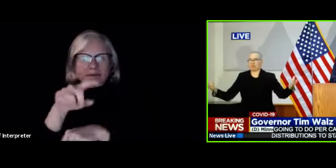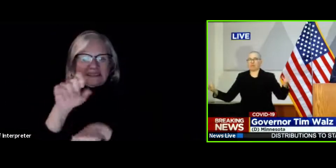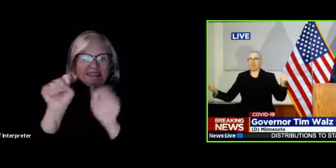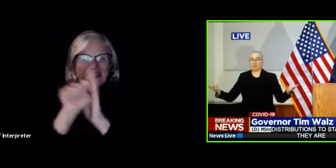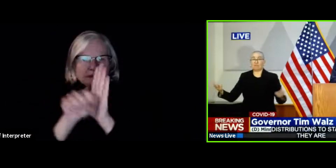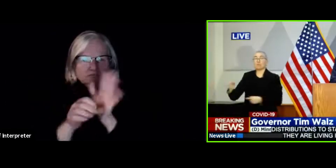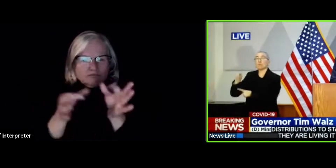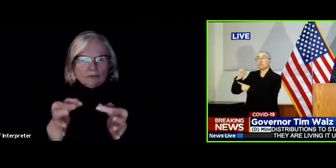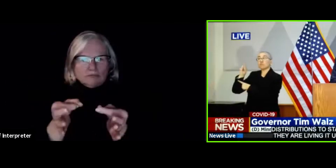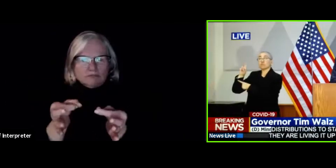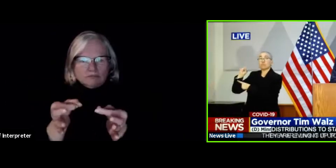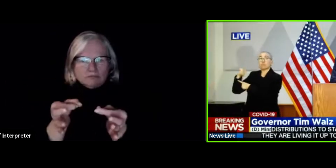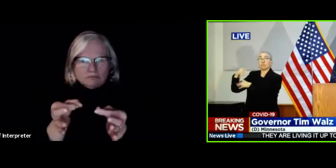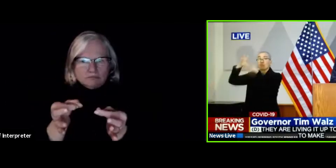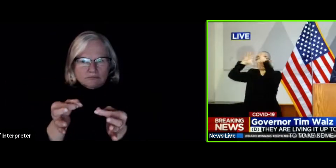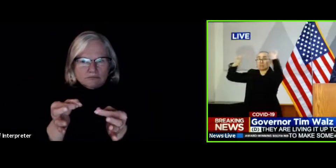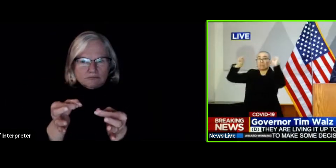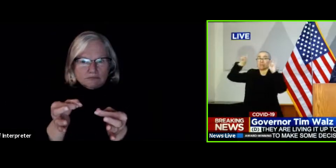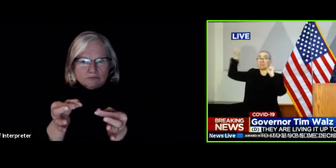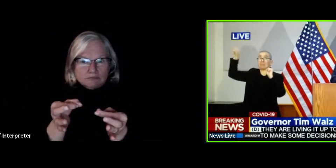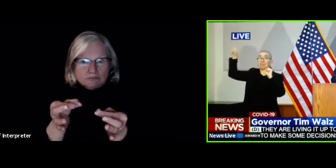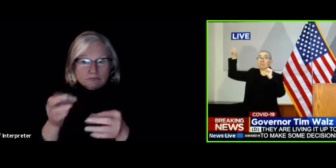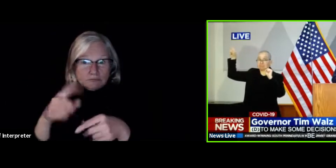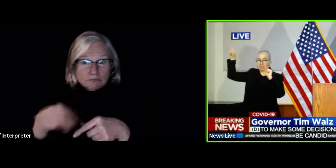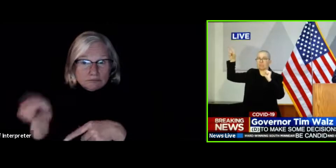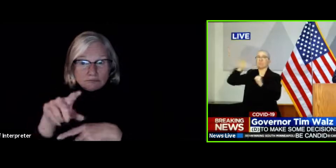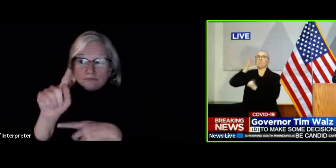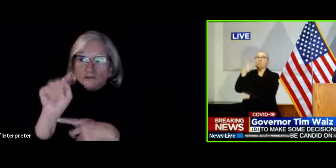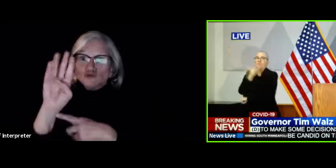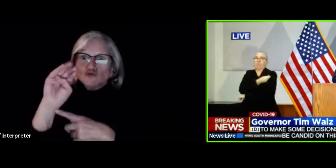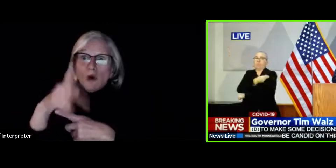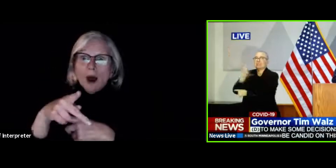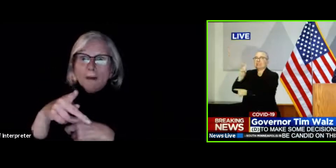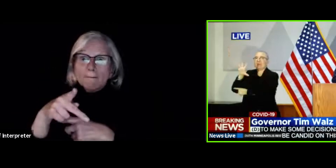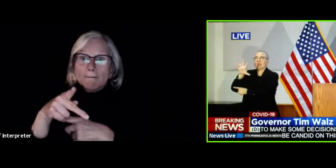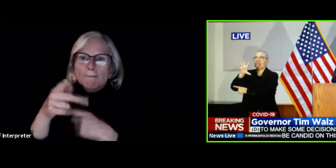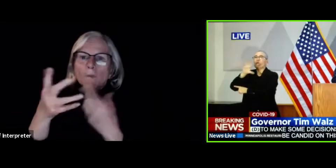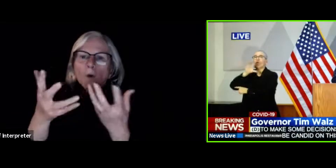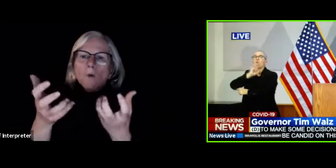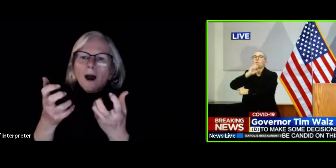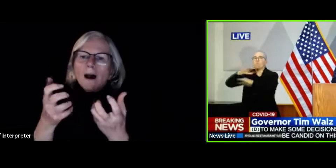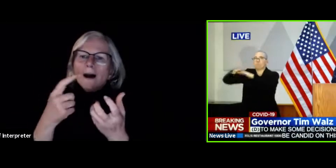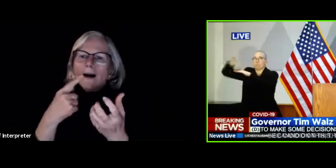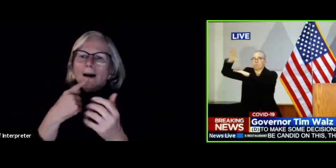VACCINATE THOSE 65 AND OLDER. THE CZC, Dr. FAUCI AND OTHERS SAY YOU VACS NIGHT THE HEALTH